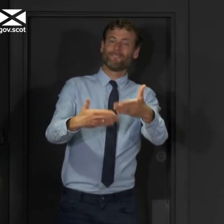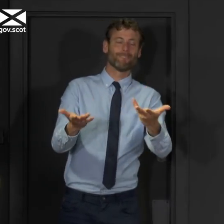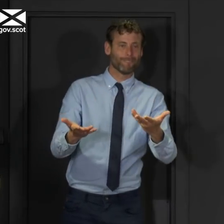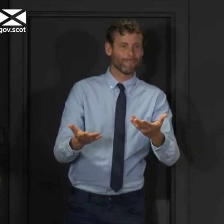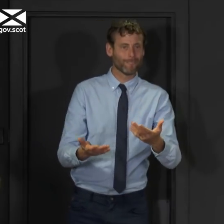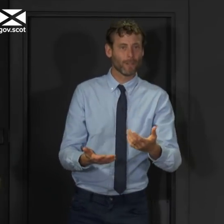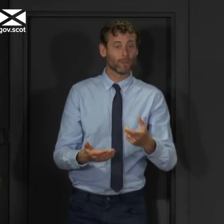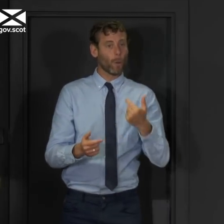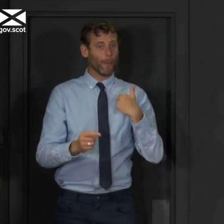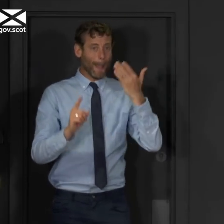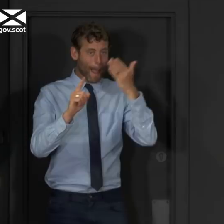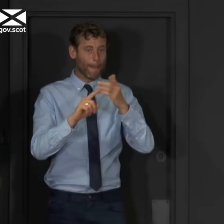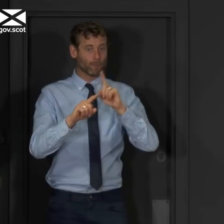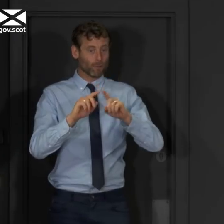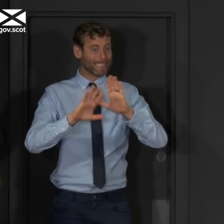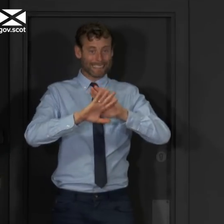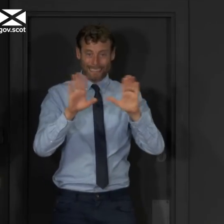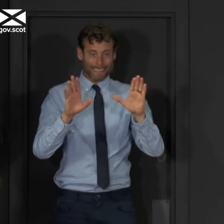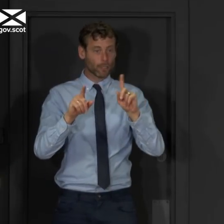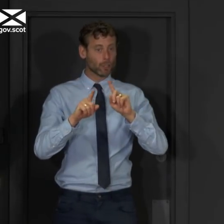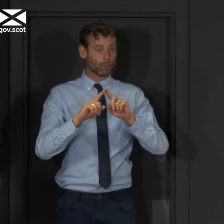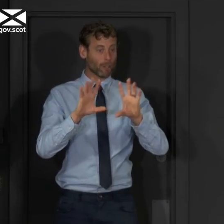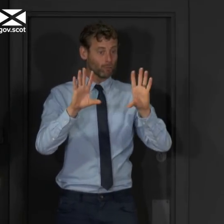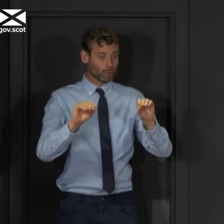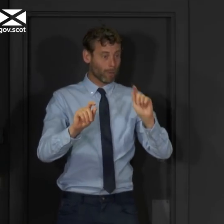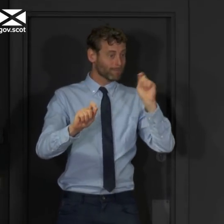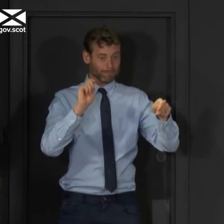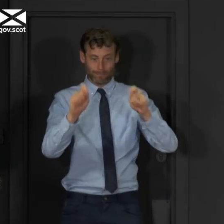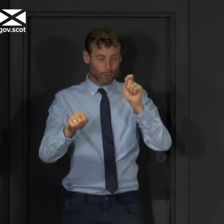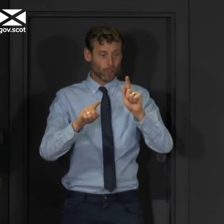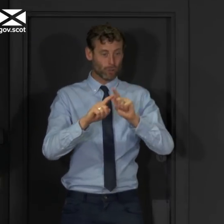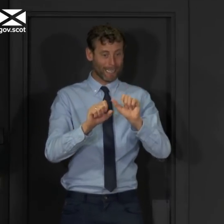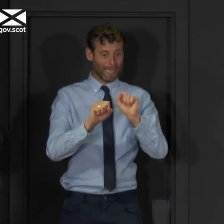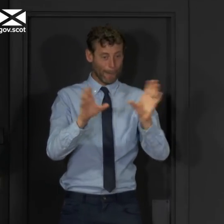preventing as far as we can the loss of jobs and redundancy situations that we are hearing